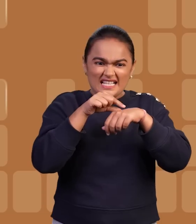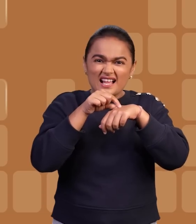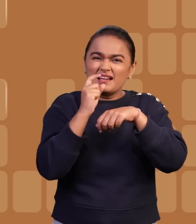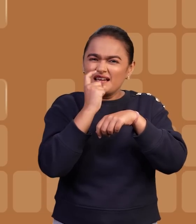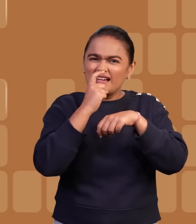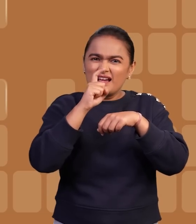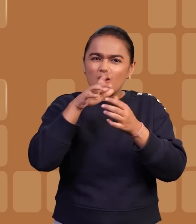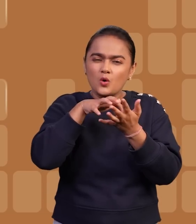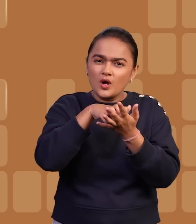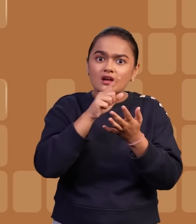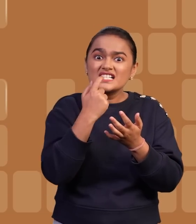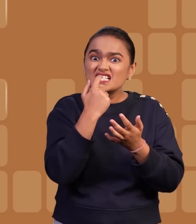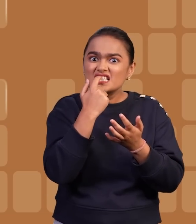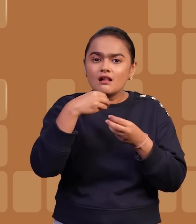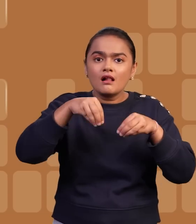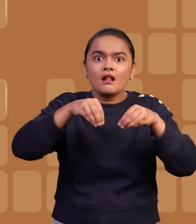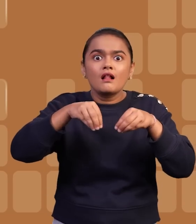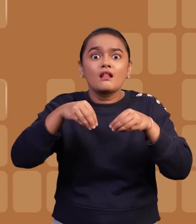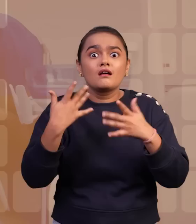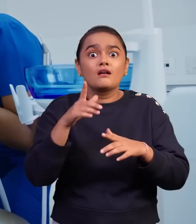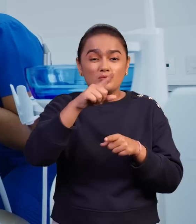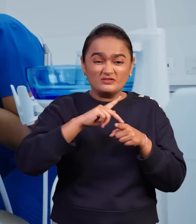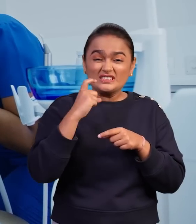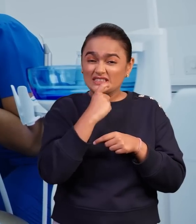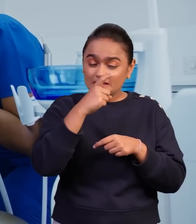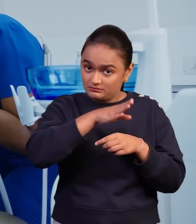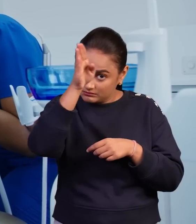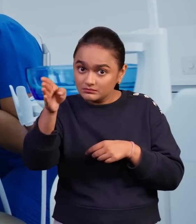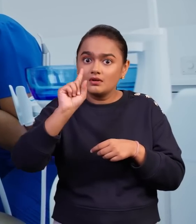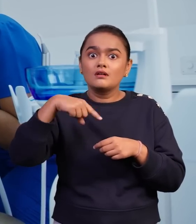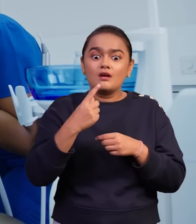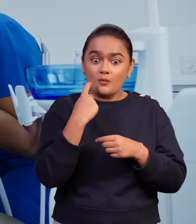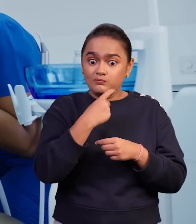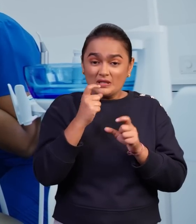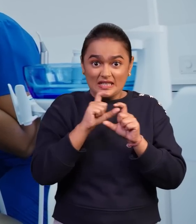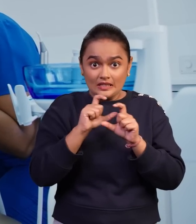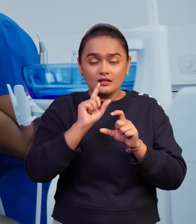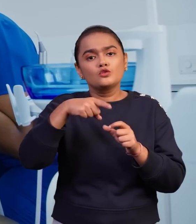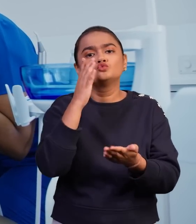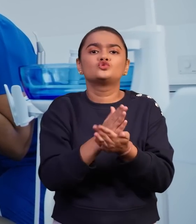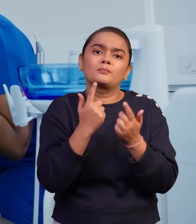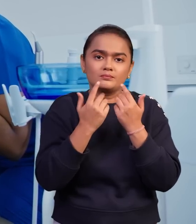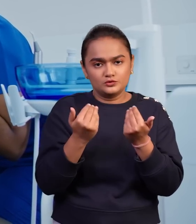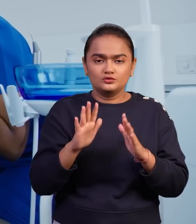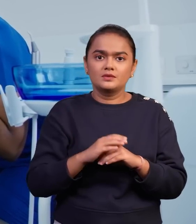the gums become weak and the teeth start to loosen. It can be prevented with professional cleaning and good oral hygiene.